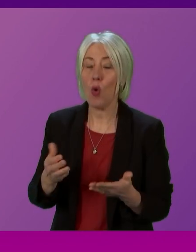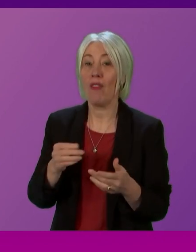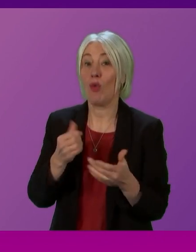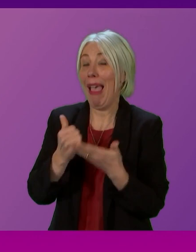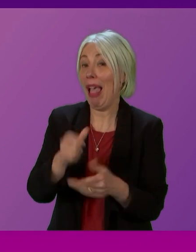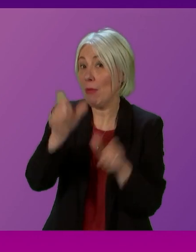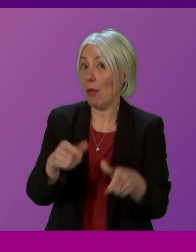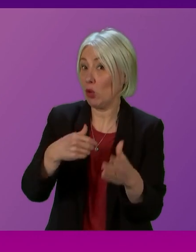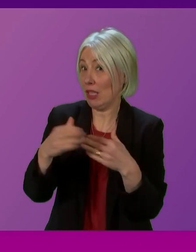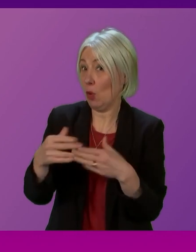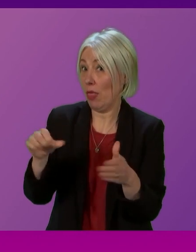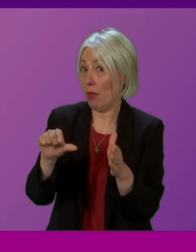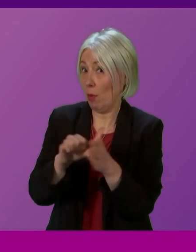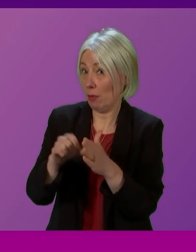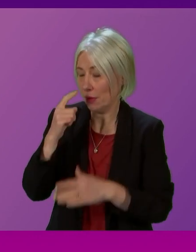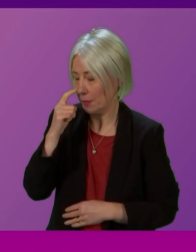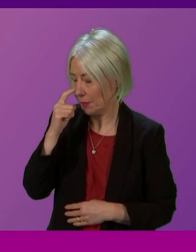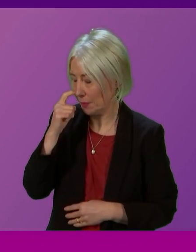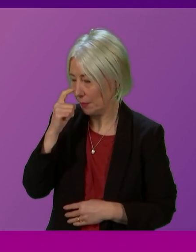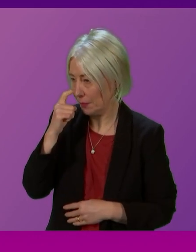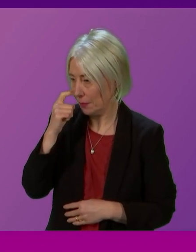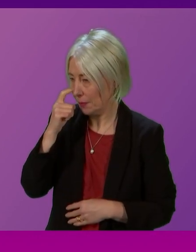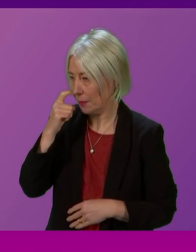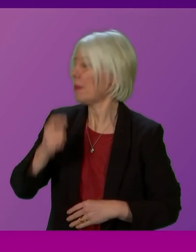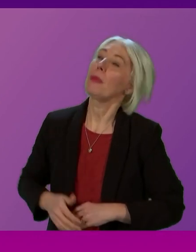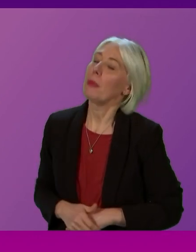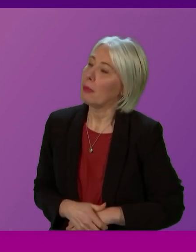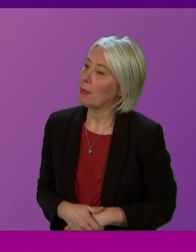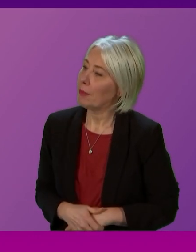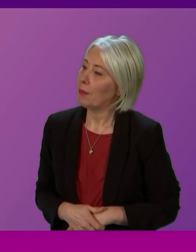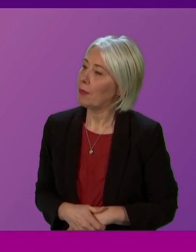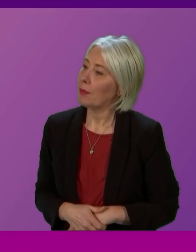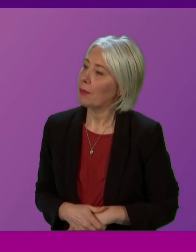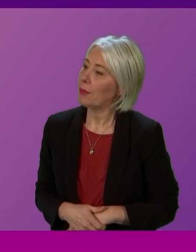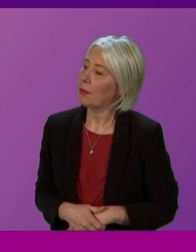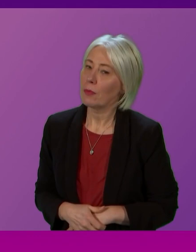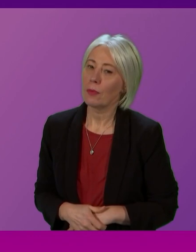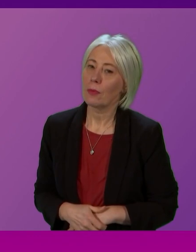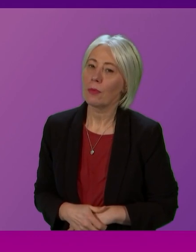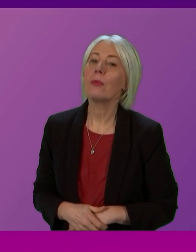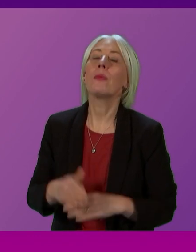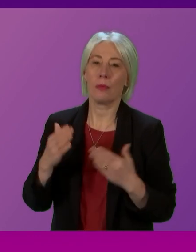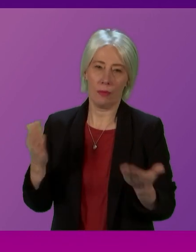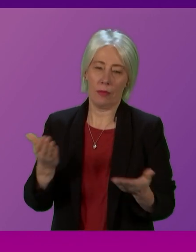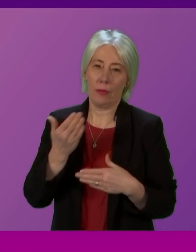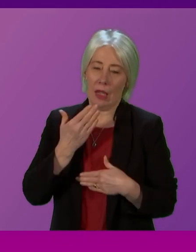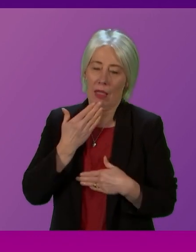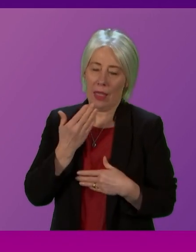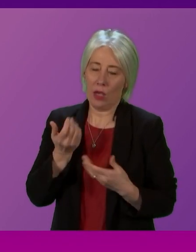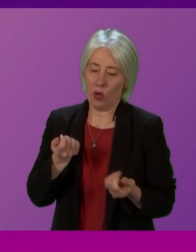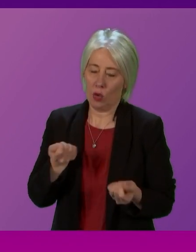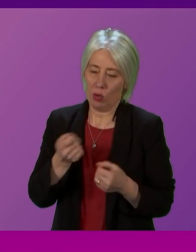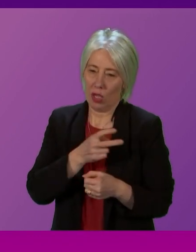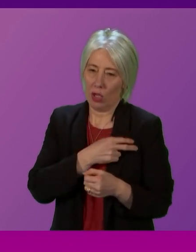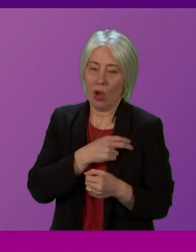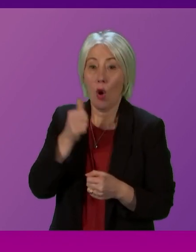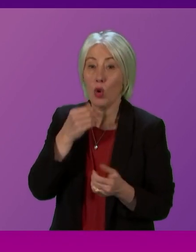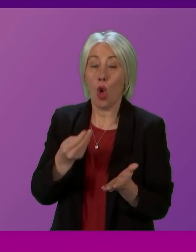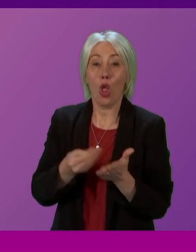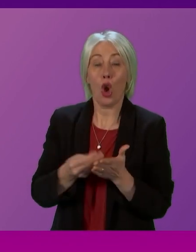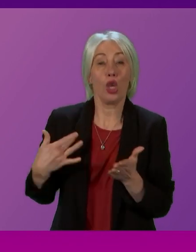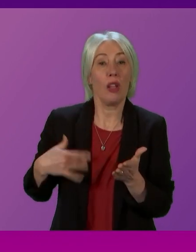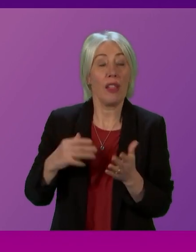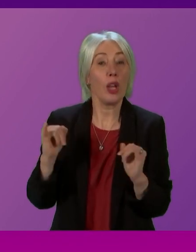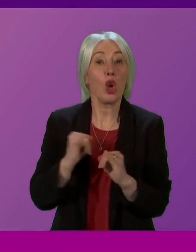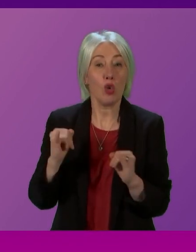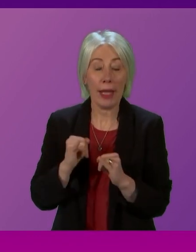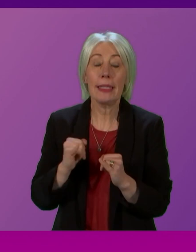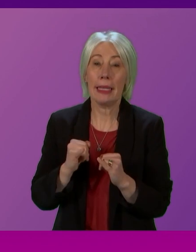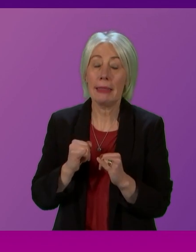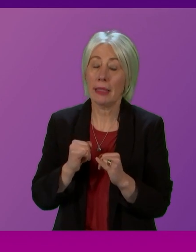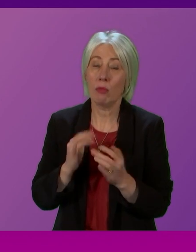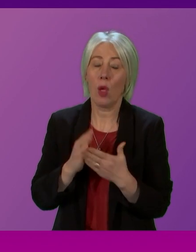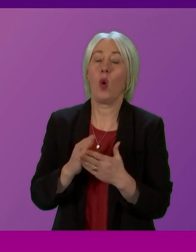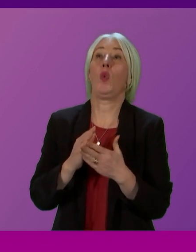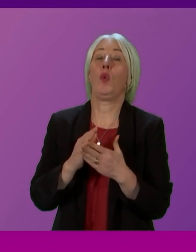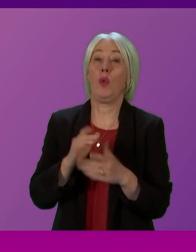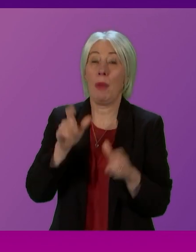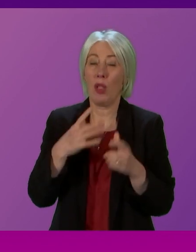The cost of living crisis is being felt most acutely by people with caring responsibilities